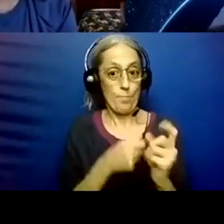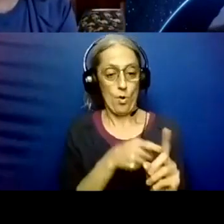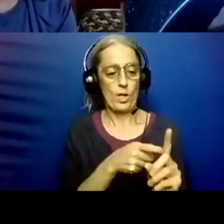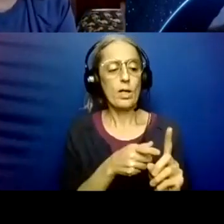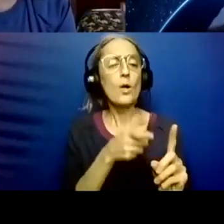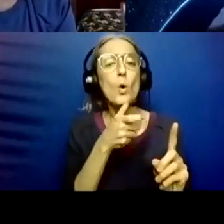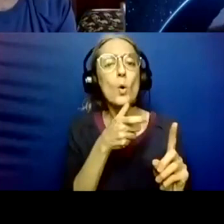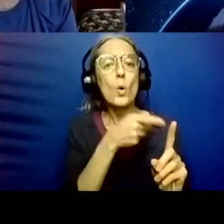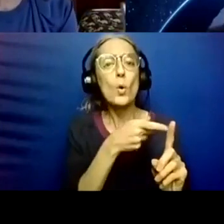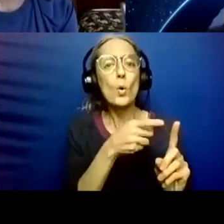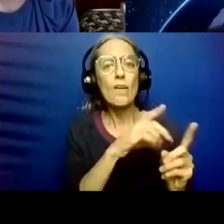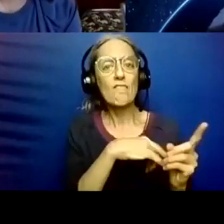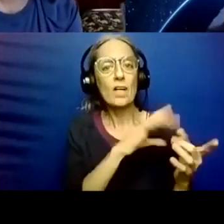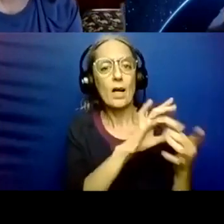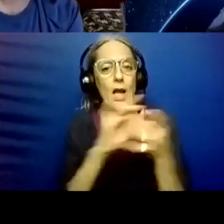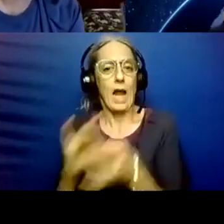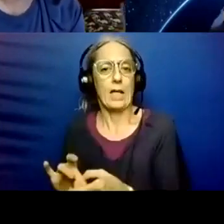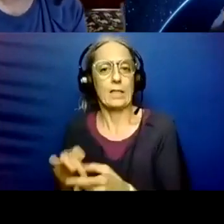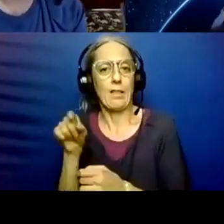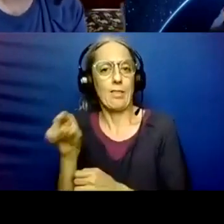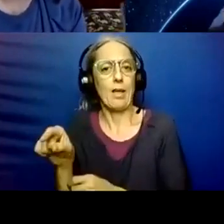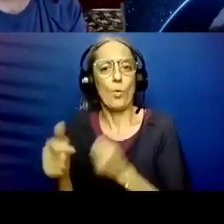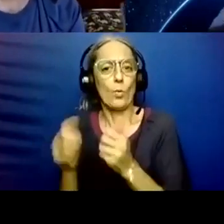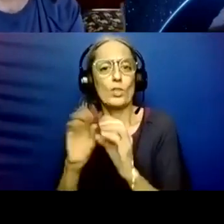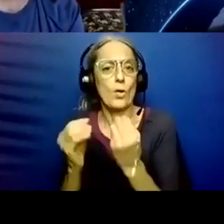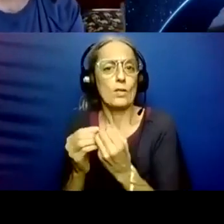who are the people in their lives that are most important